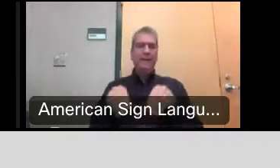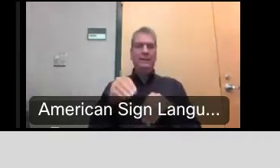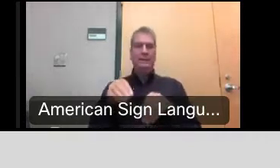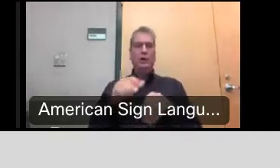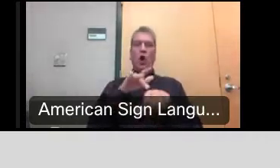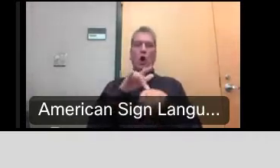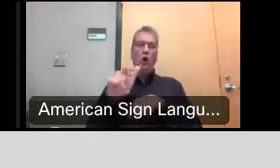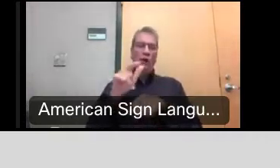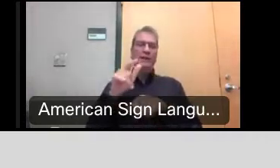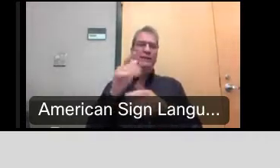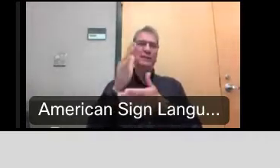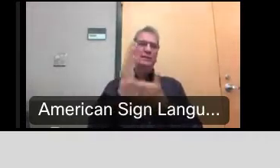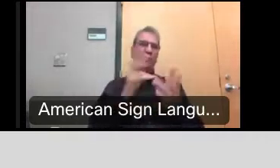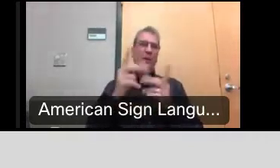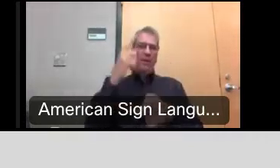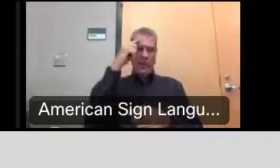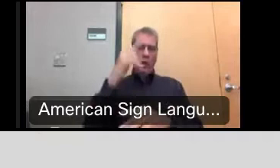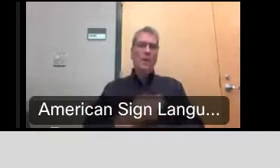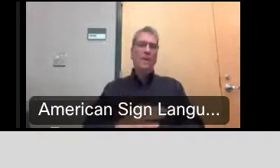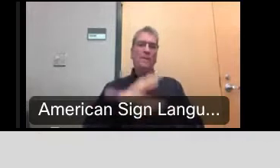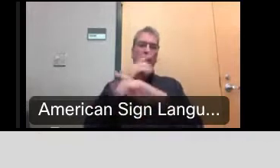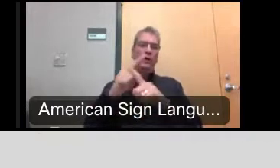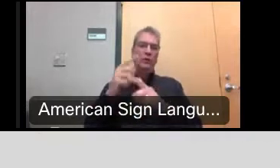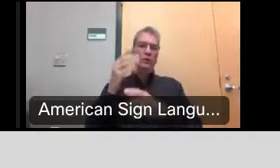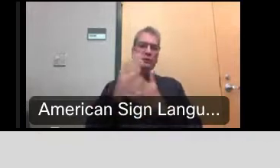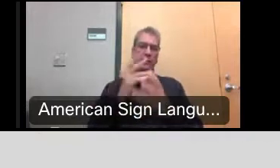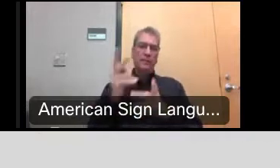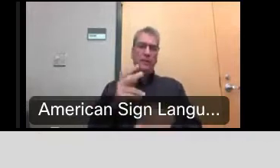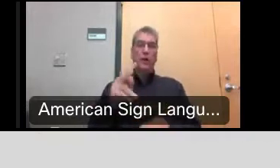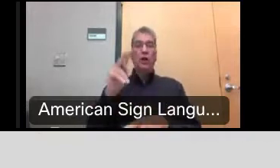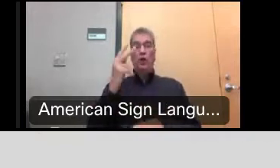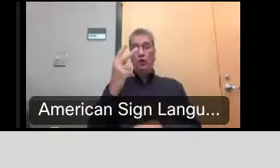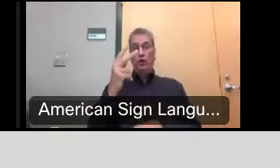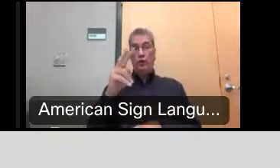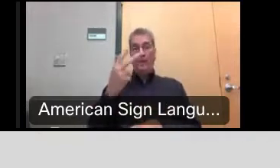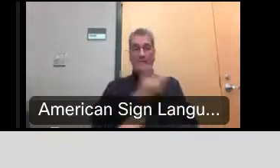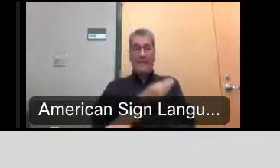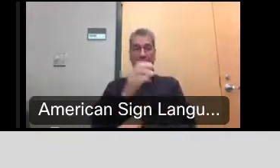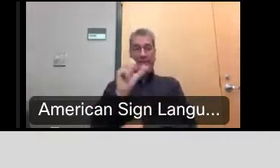a barrier for folks and the 2 vaccine series was presented a challenge. Because again,